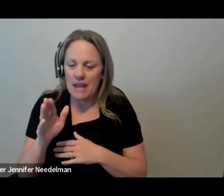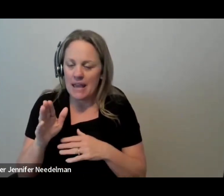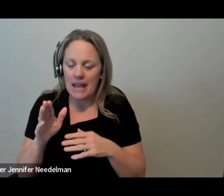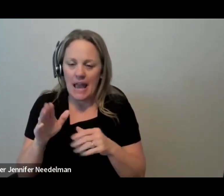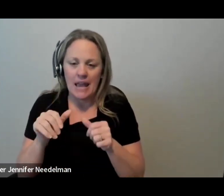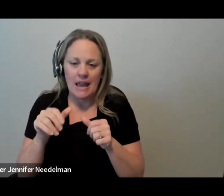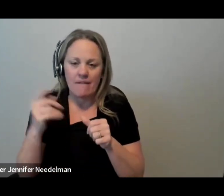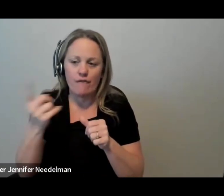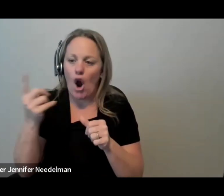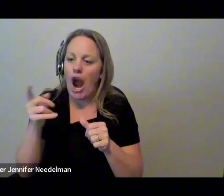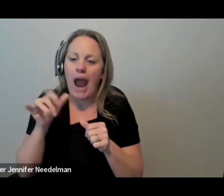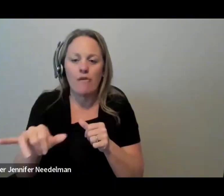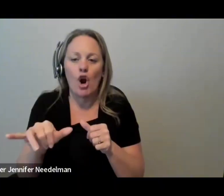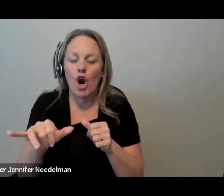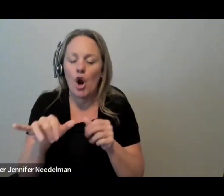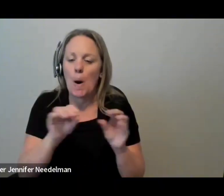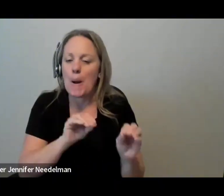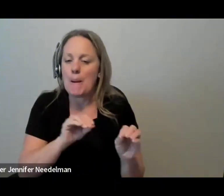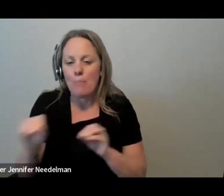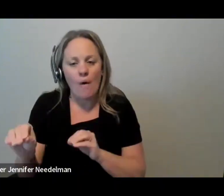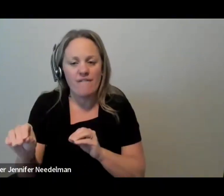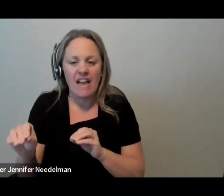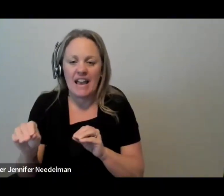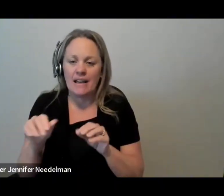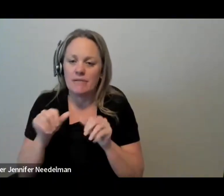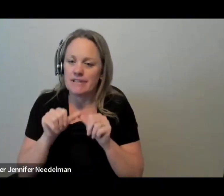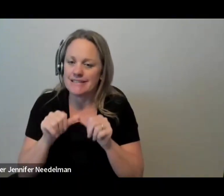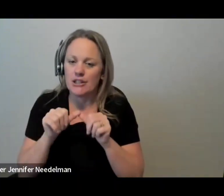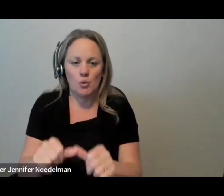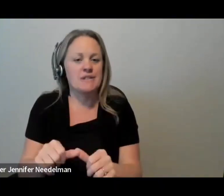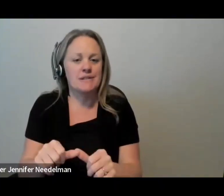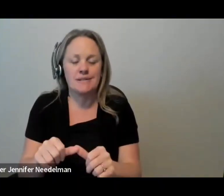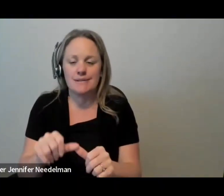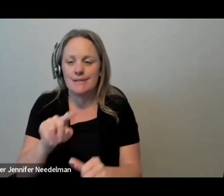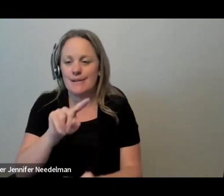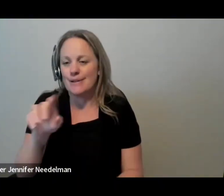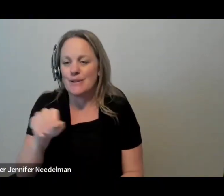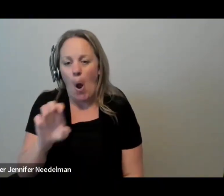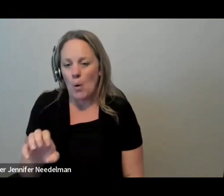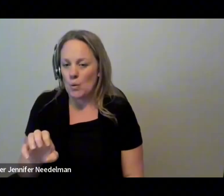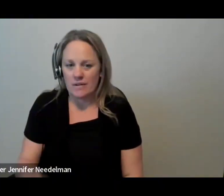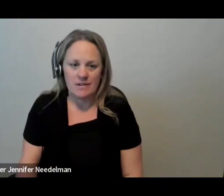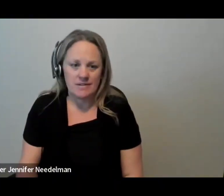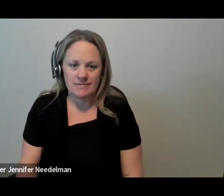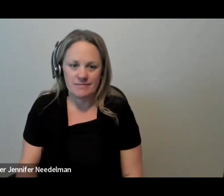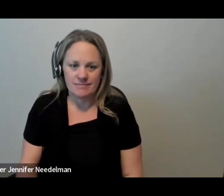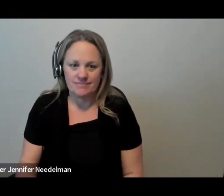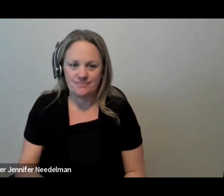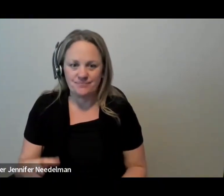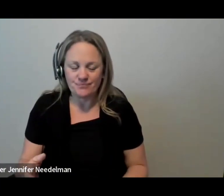The, the requirements change, right? WCAG, you know, I started doing this work when WCAG 2.1 was still the, you know, the requirement